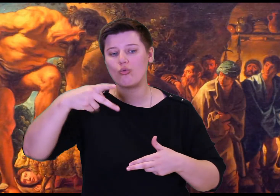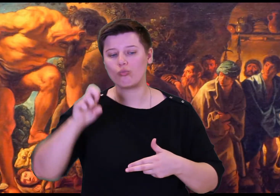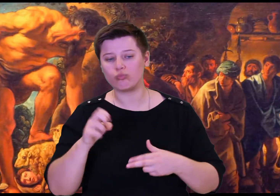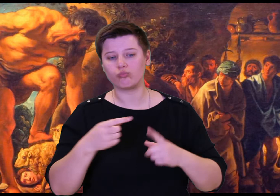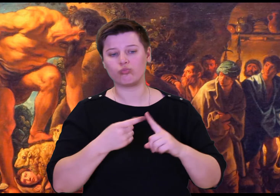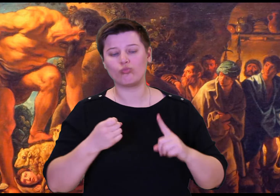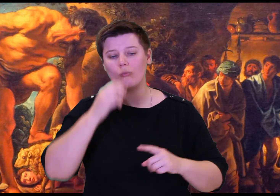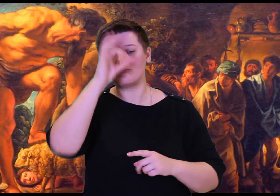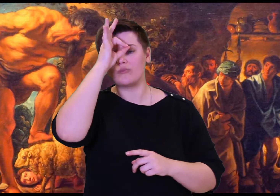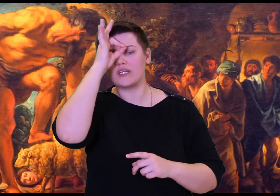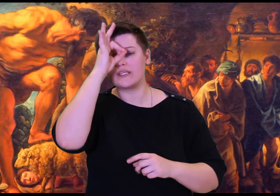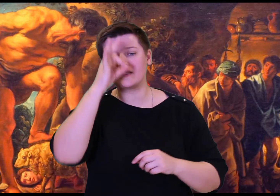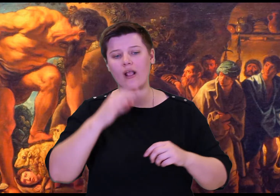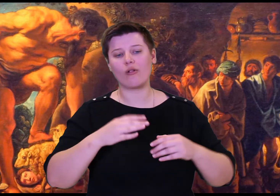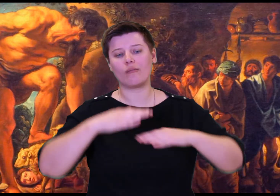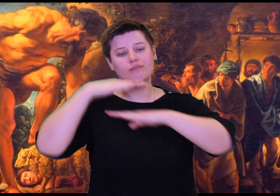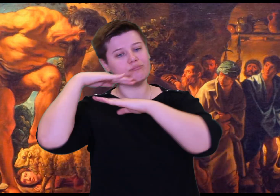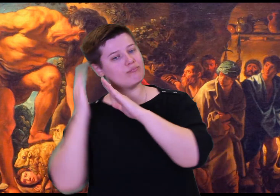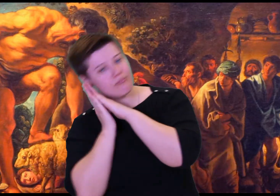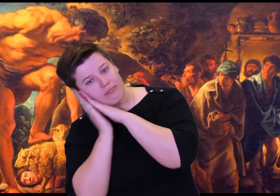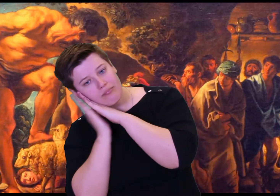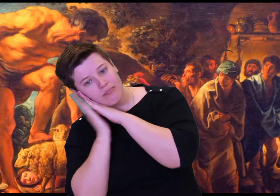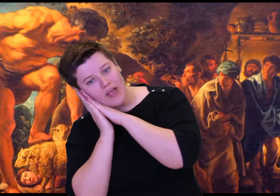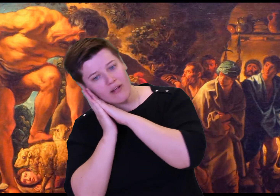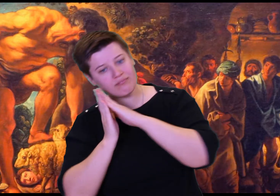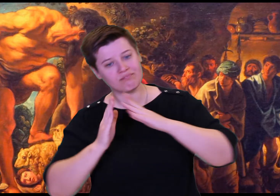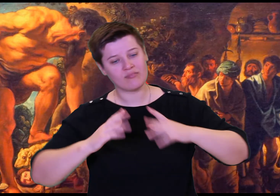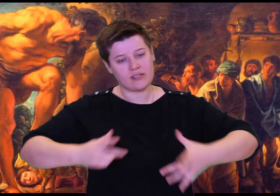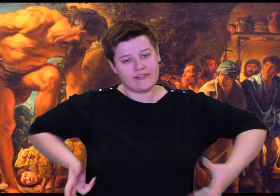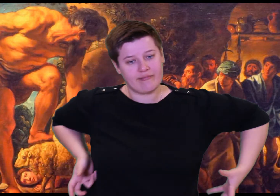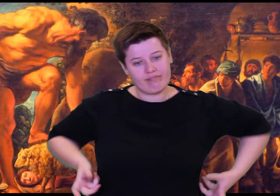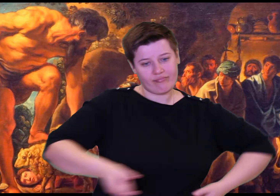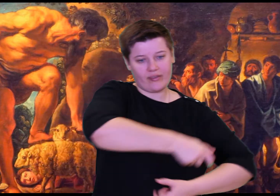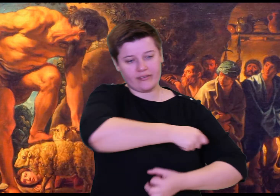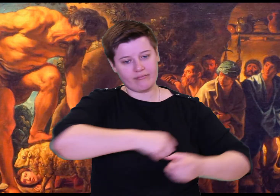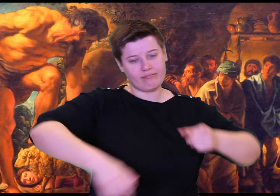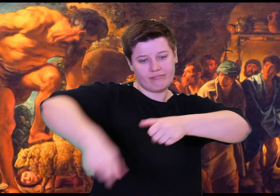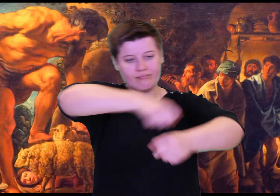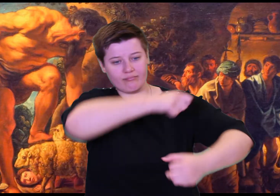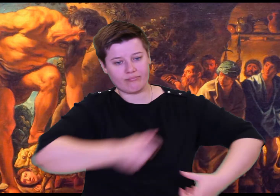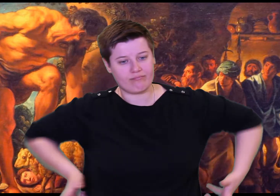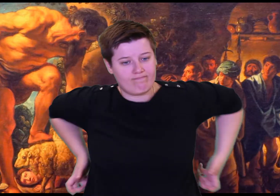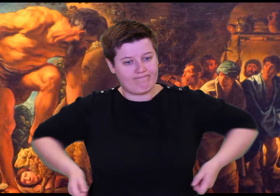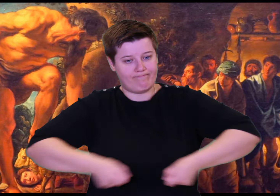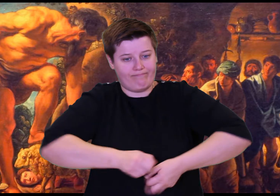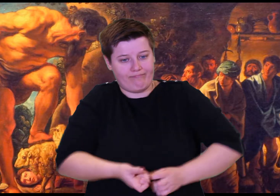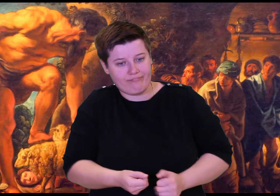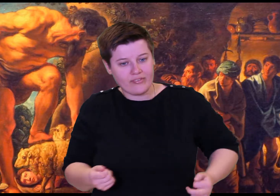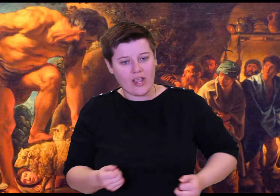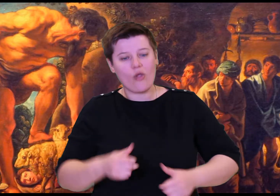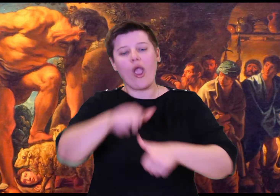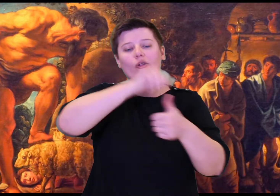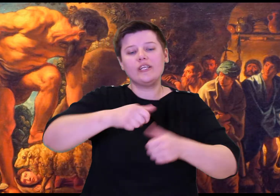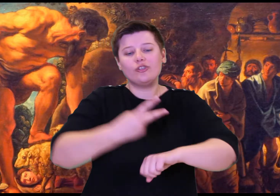I bound the rams in sets of three and set a man beneath each middle sheep, with one